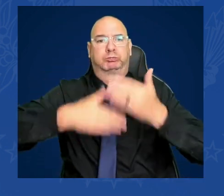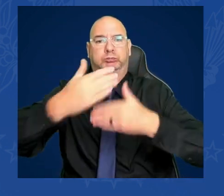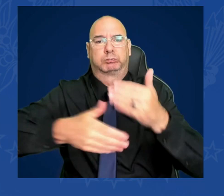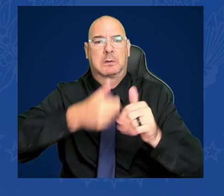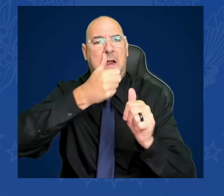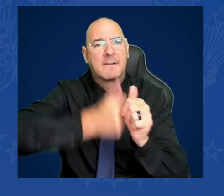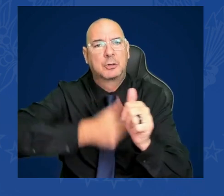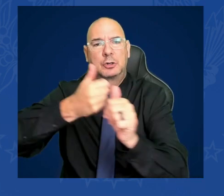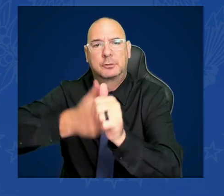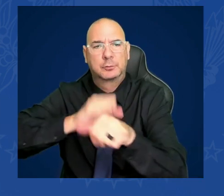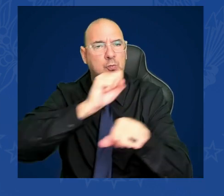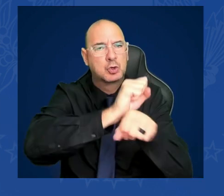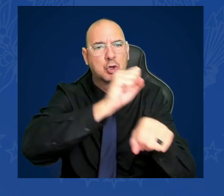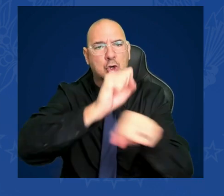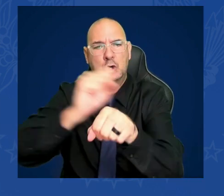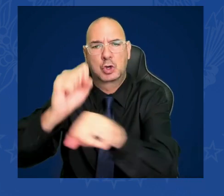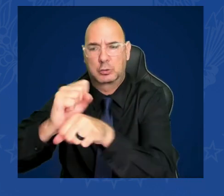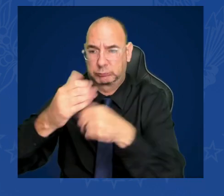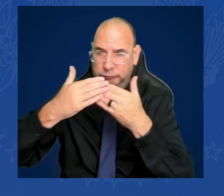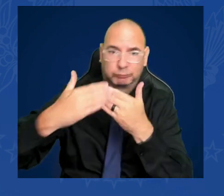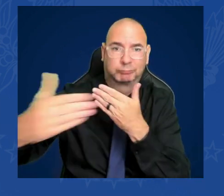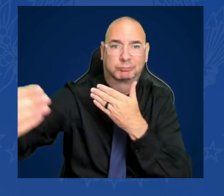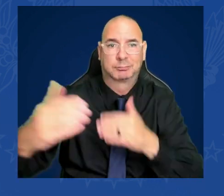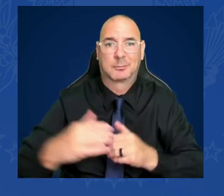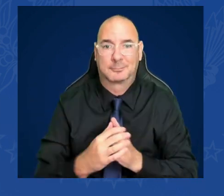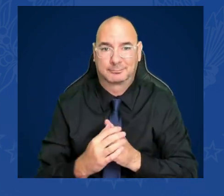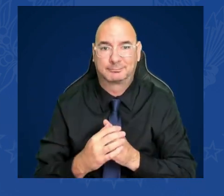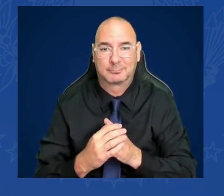President Biden and I have great faith in your ability.